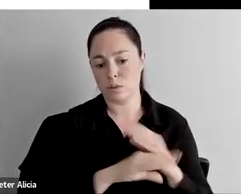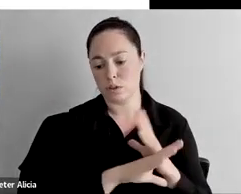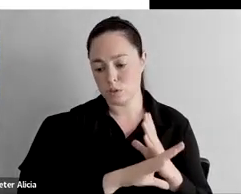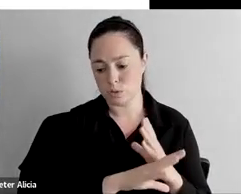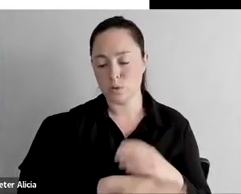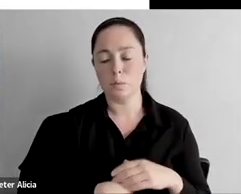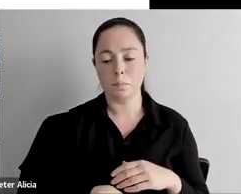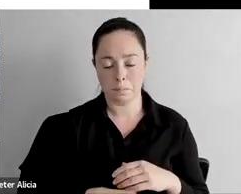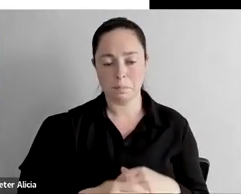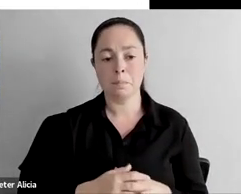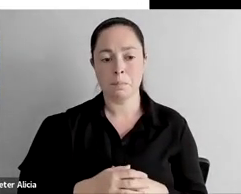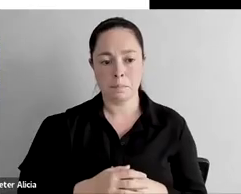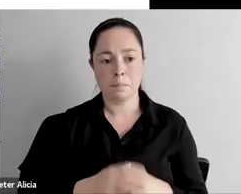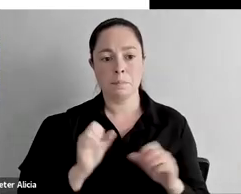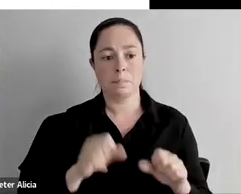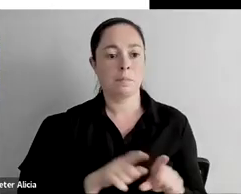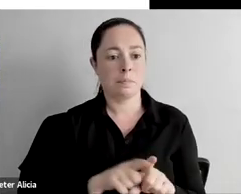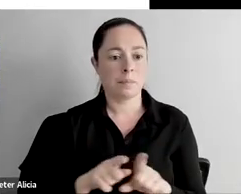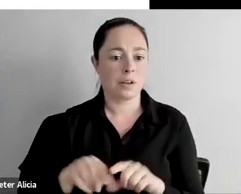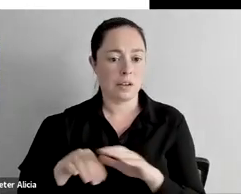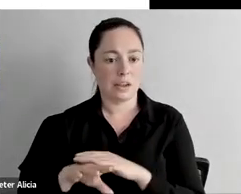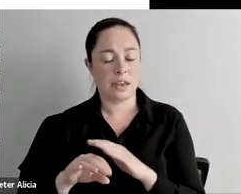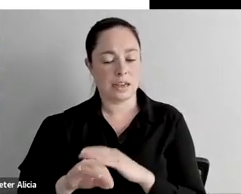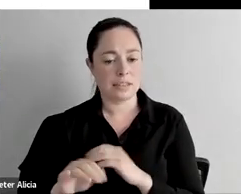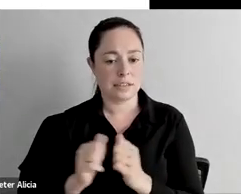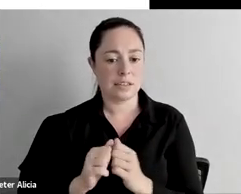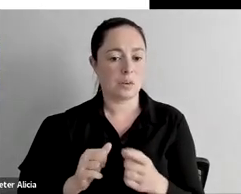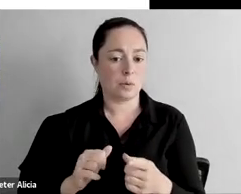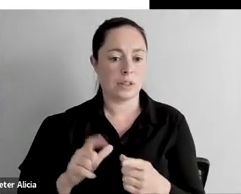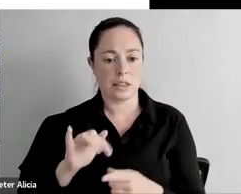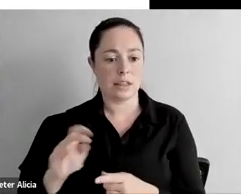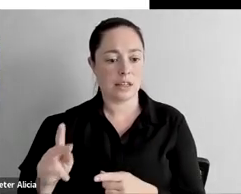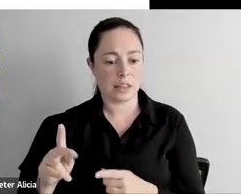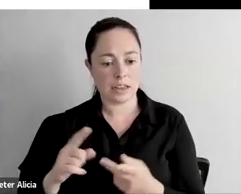You can also access it using the link in the chat. I